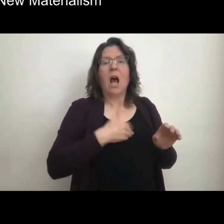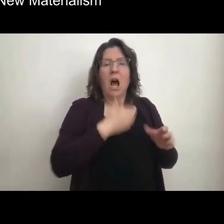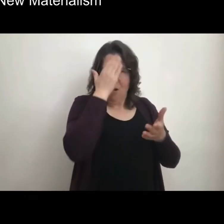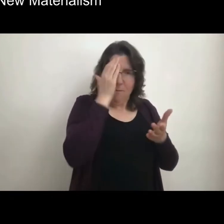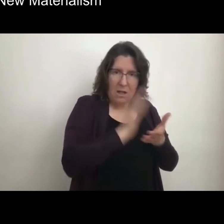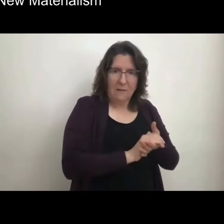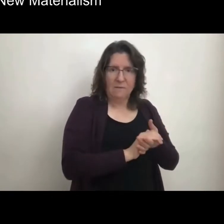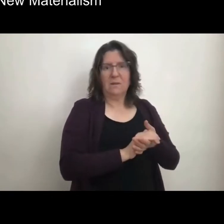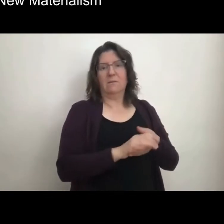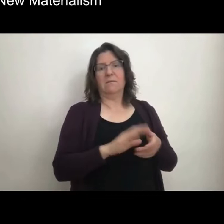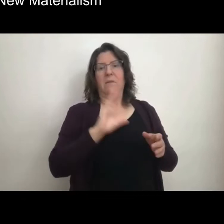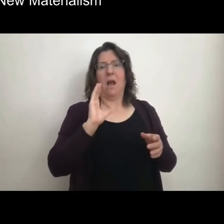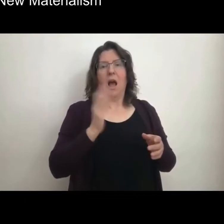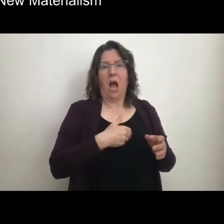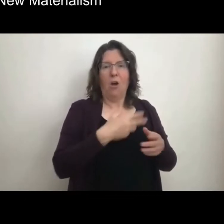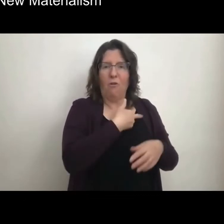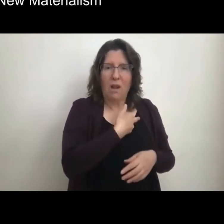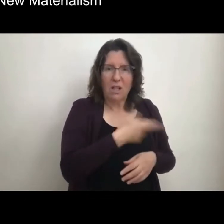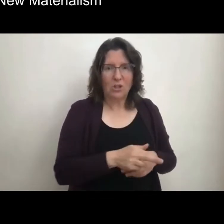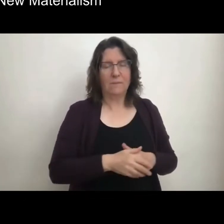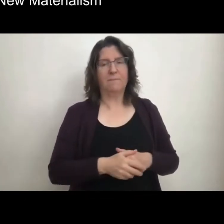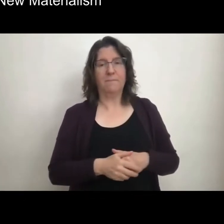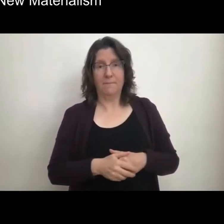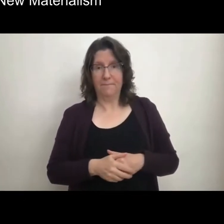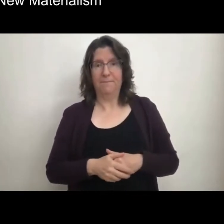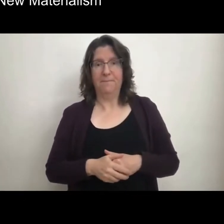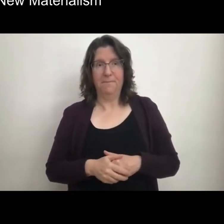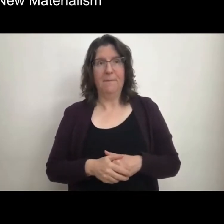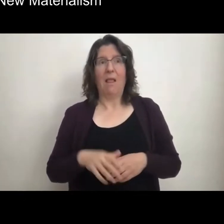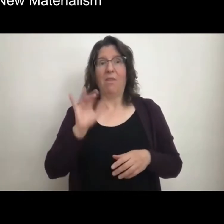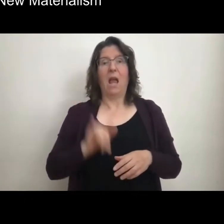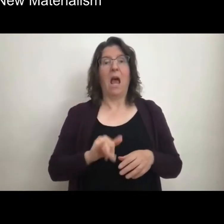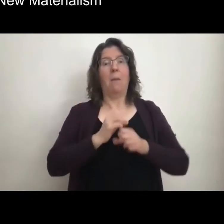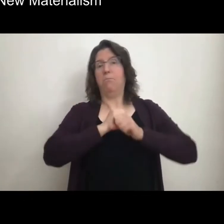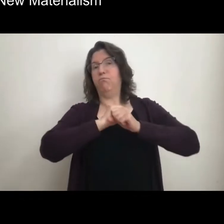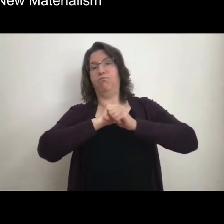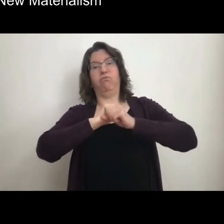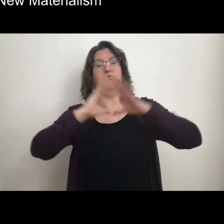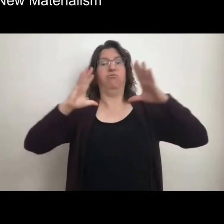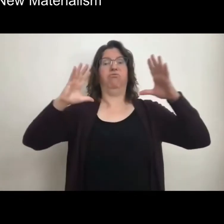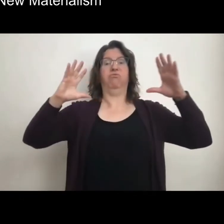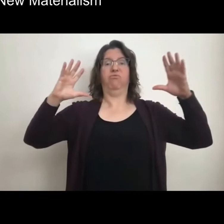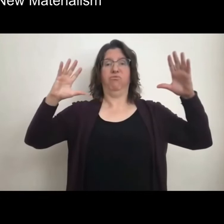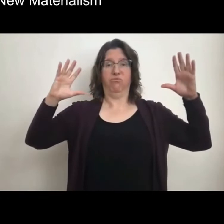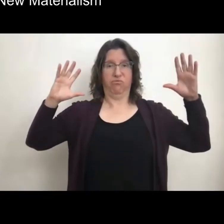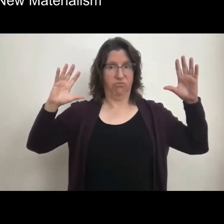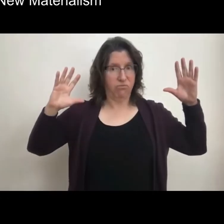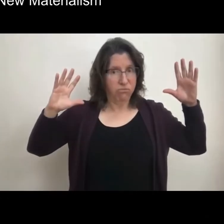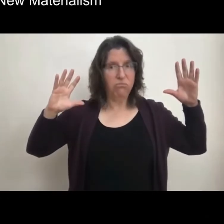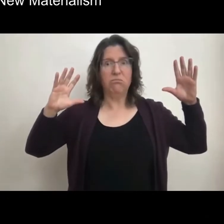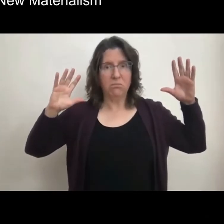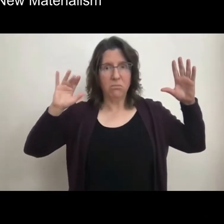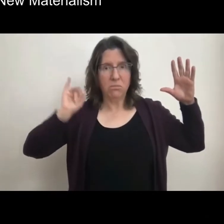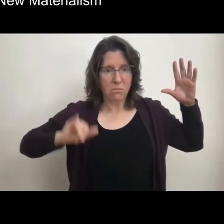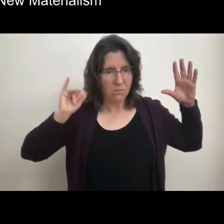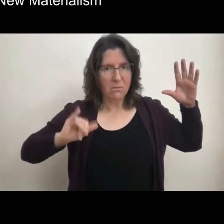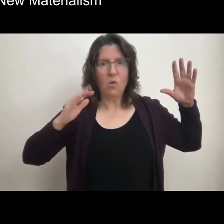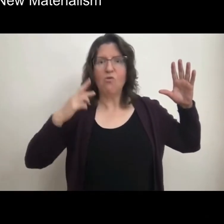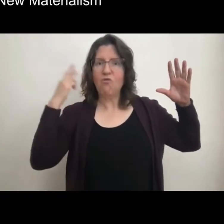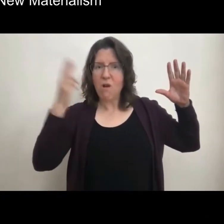behaviour, religion, etc., was to be followed and observed. The effects of colonization were global.